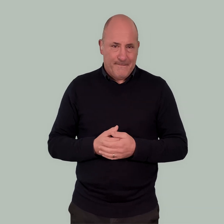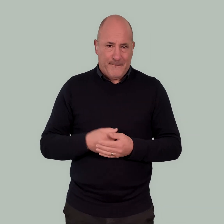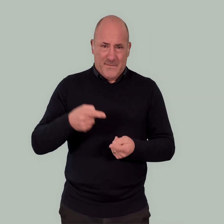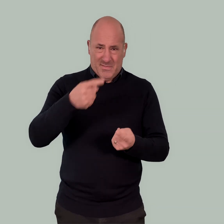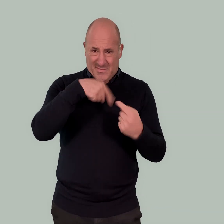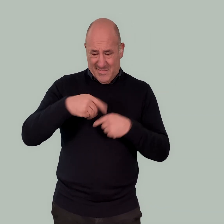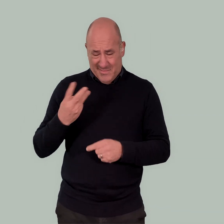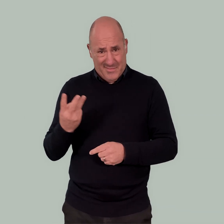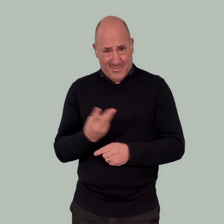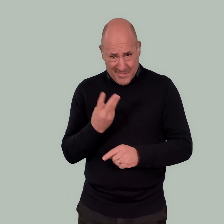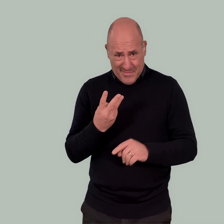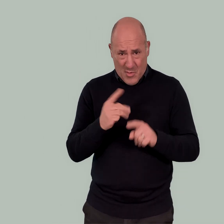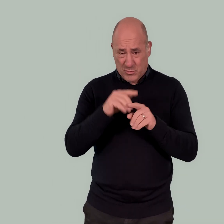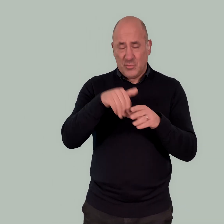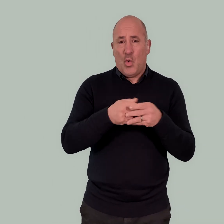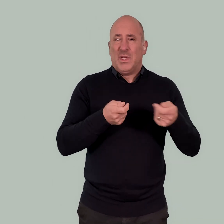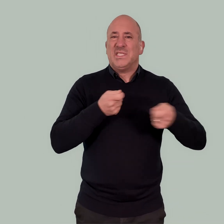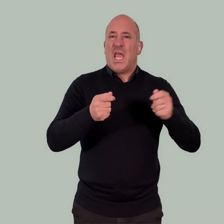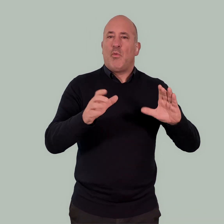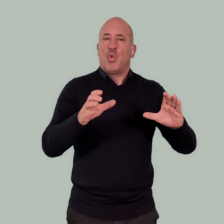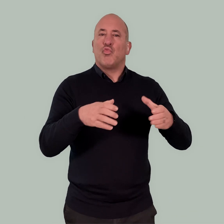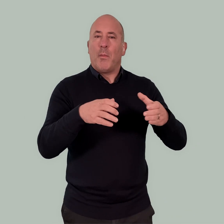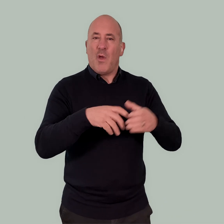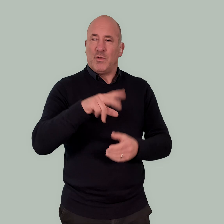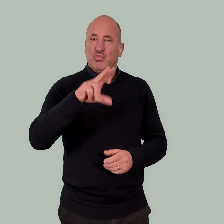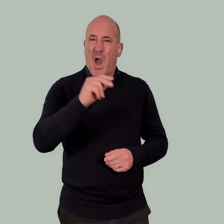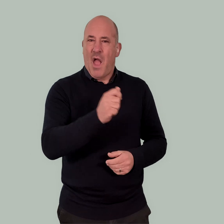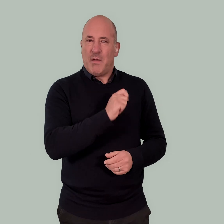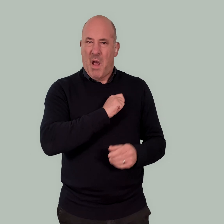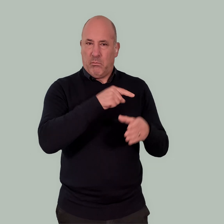The co-chairs work with a steering group of 12 members